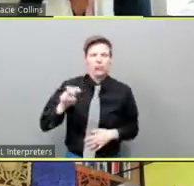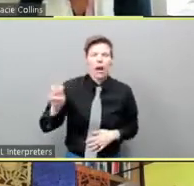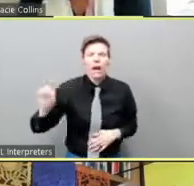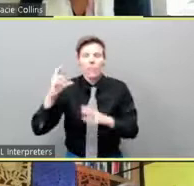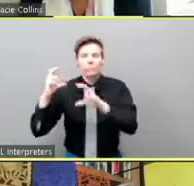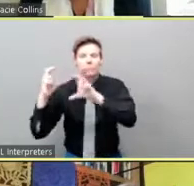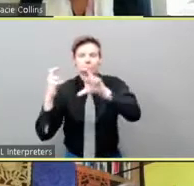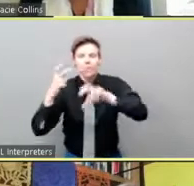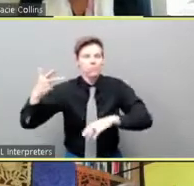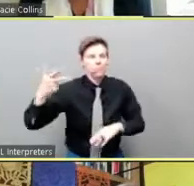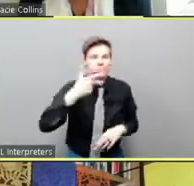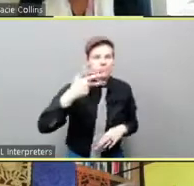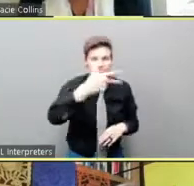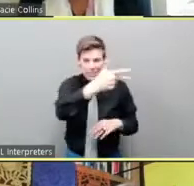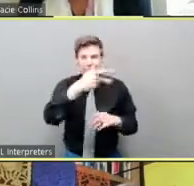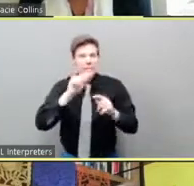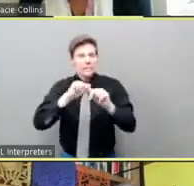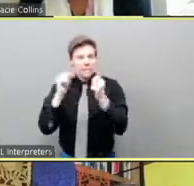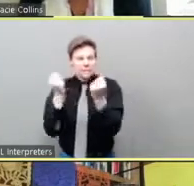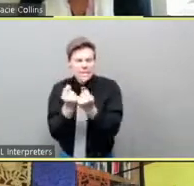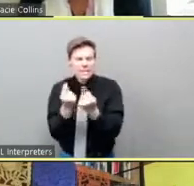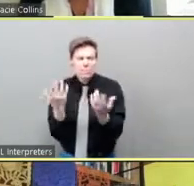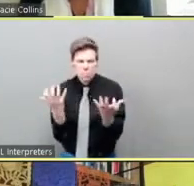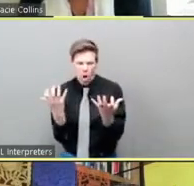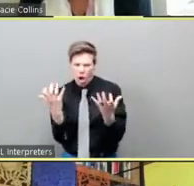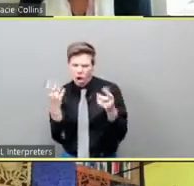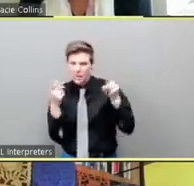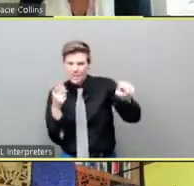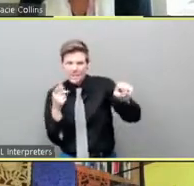targeted events versus our larger events. But this is going to take